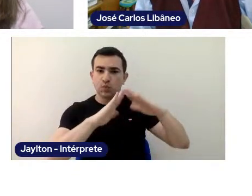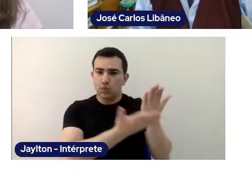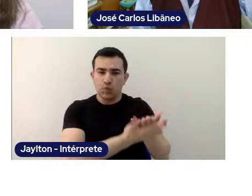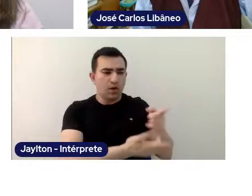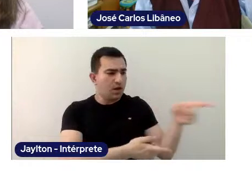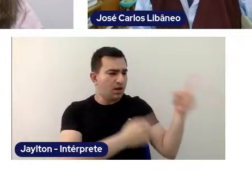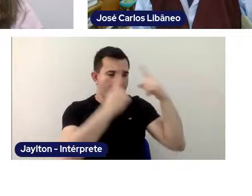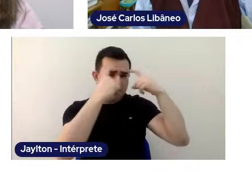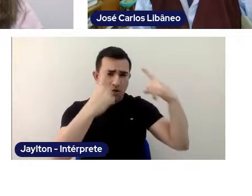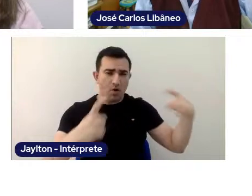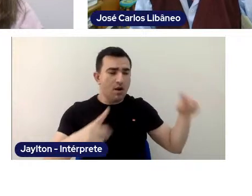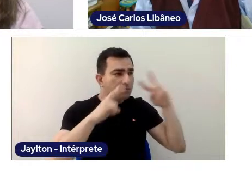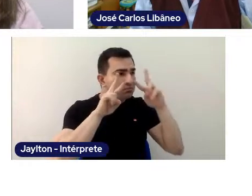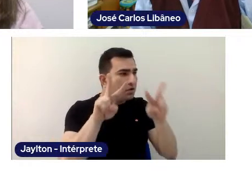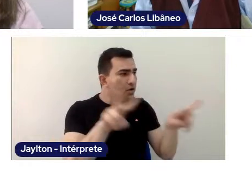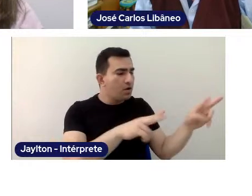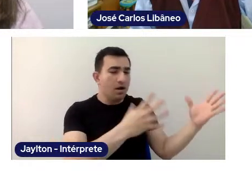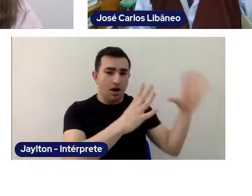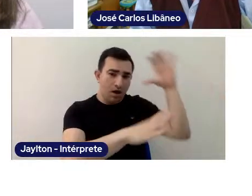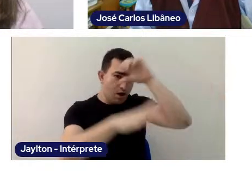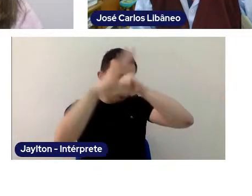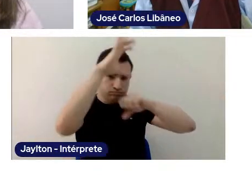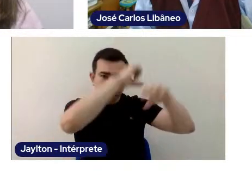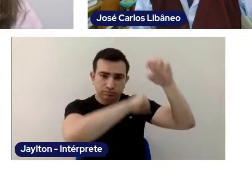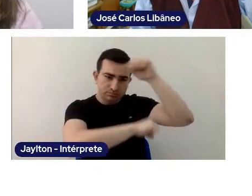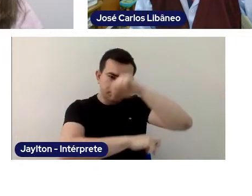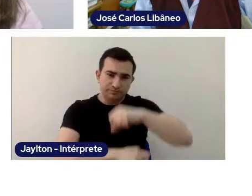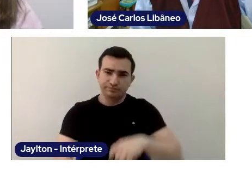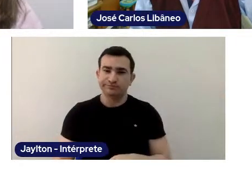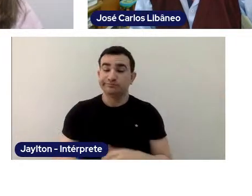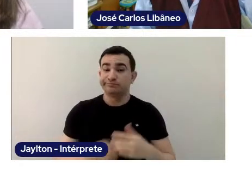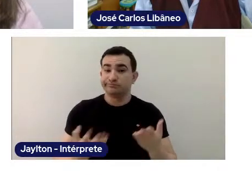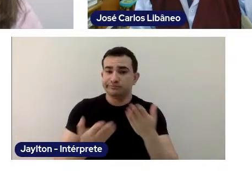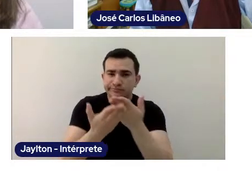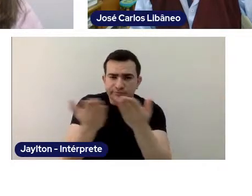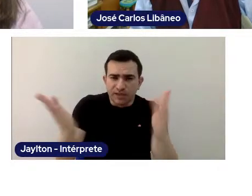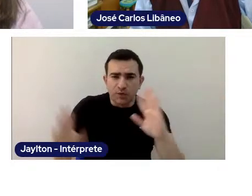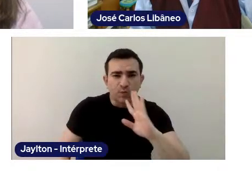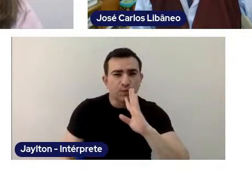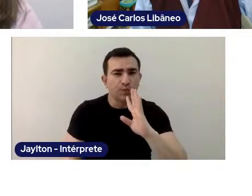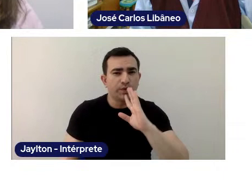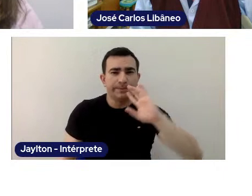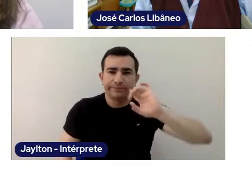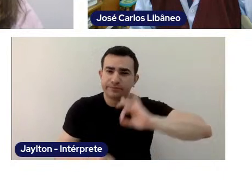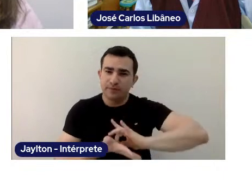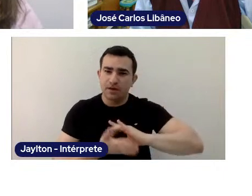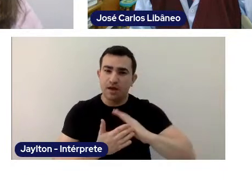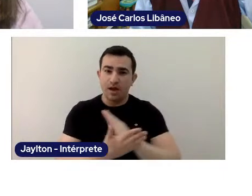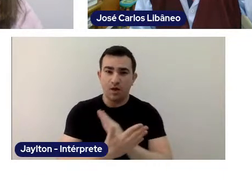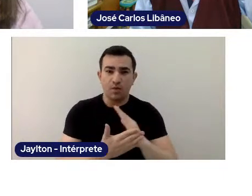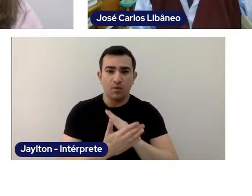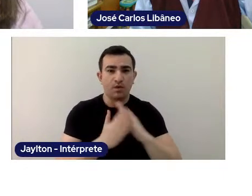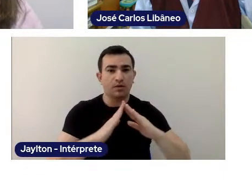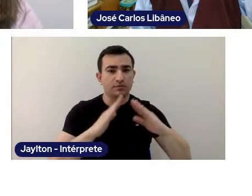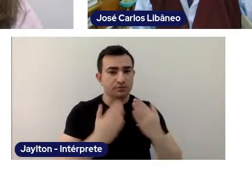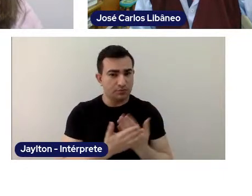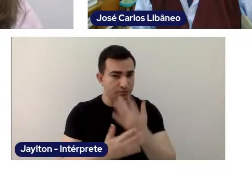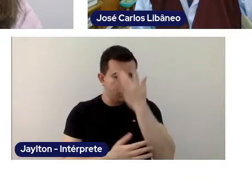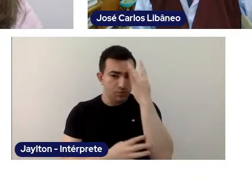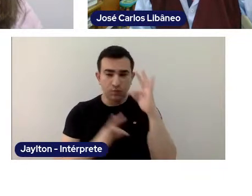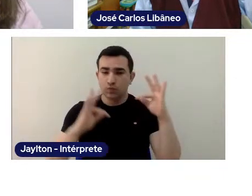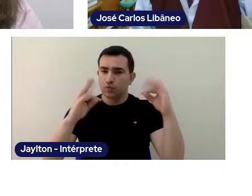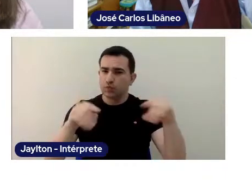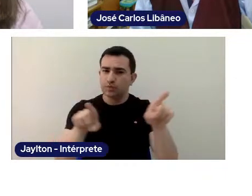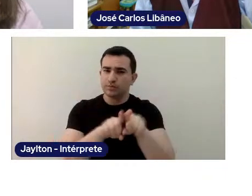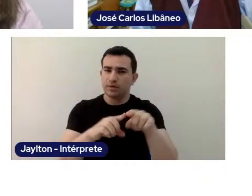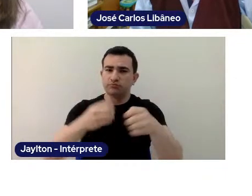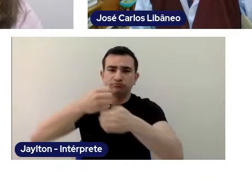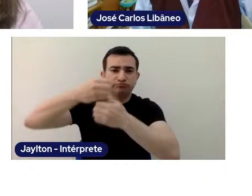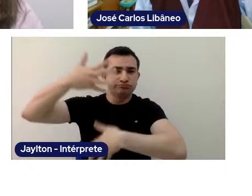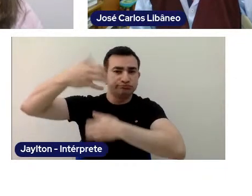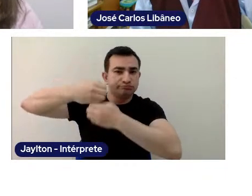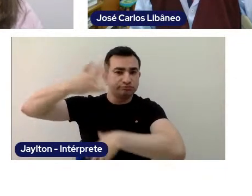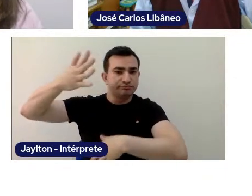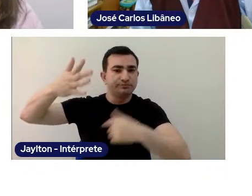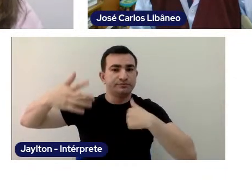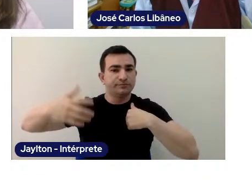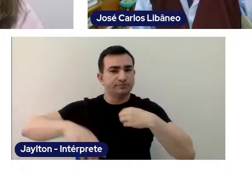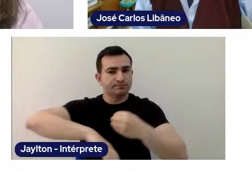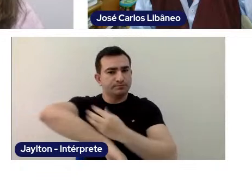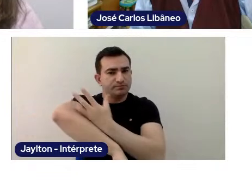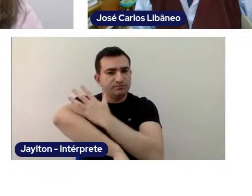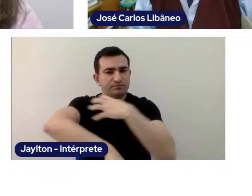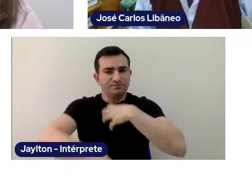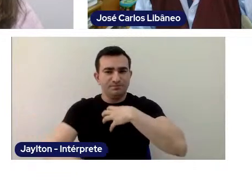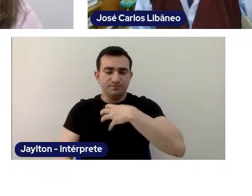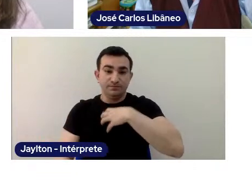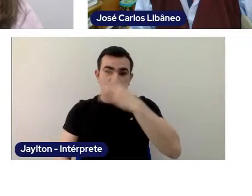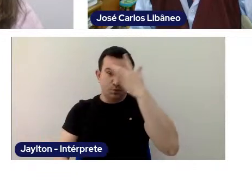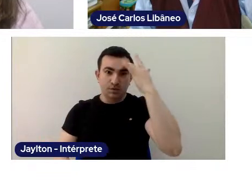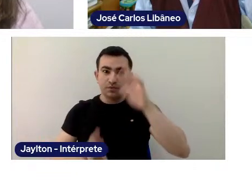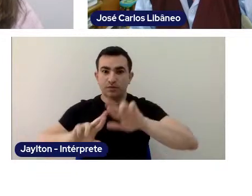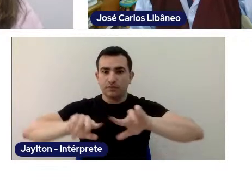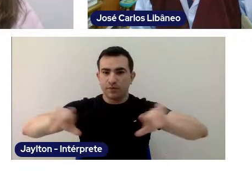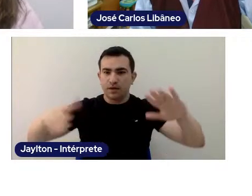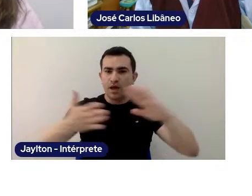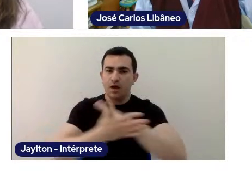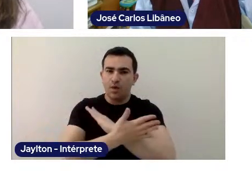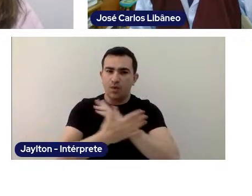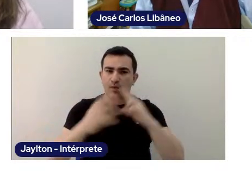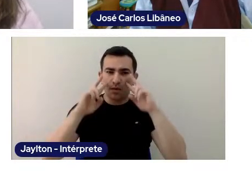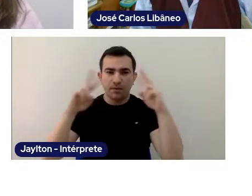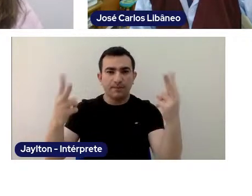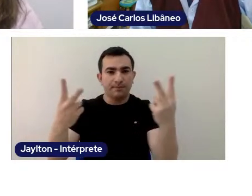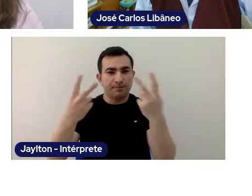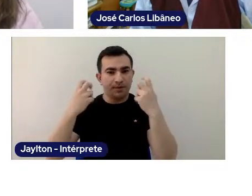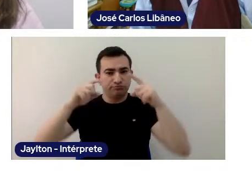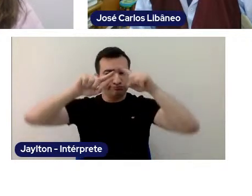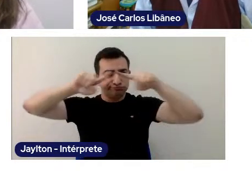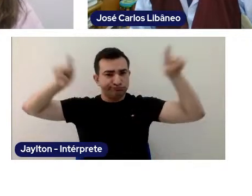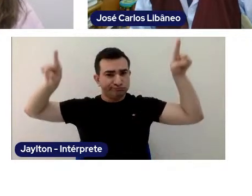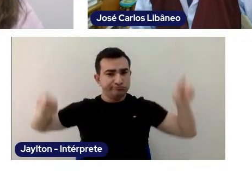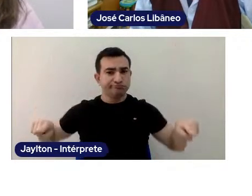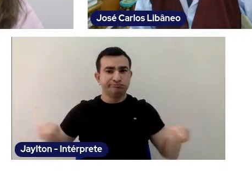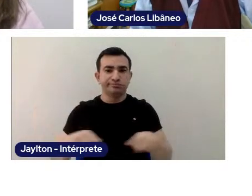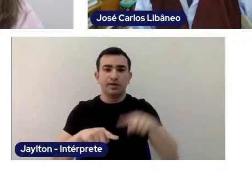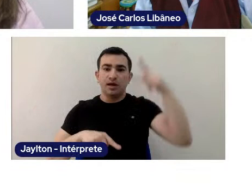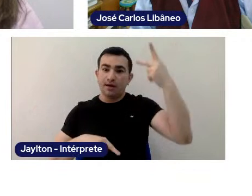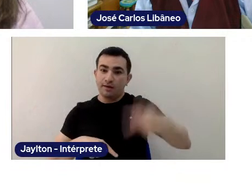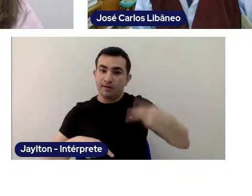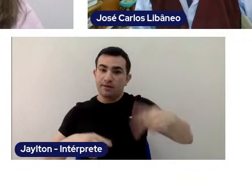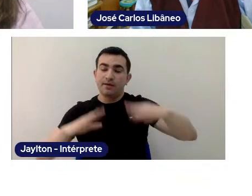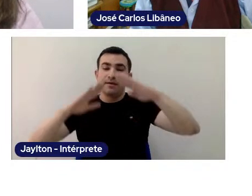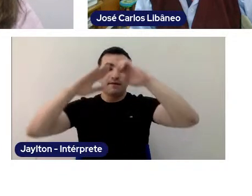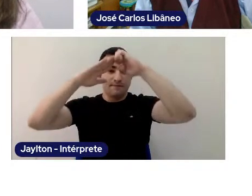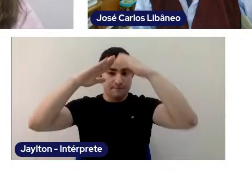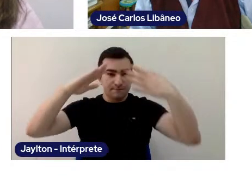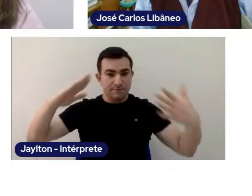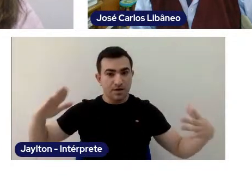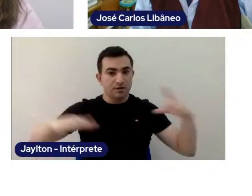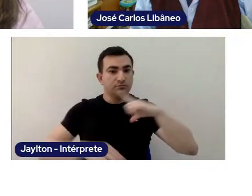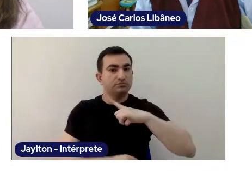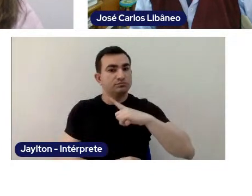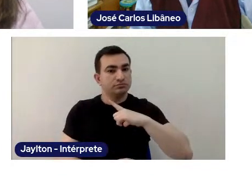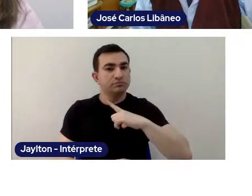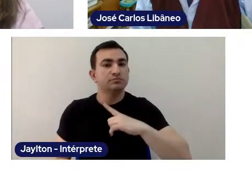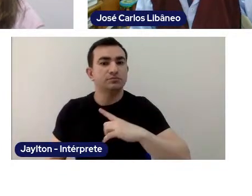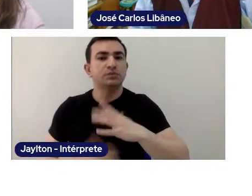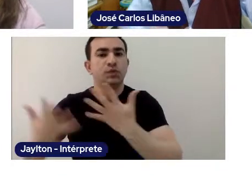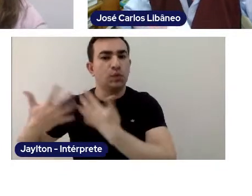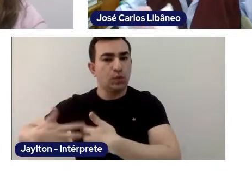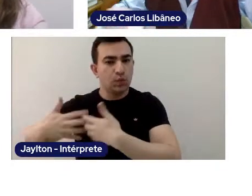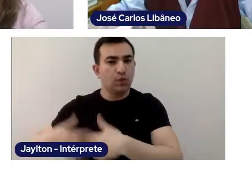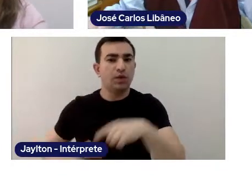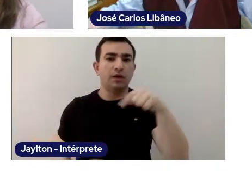Louize, Breno, Libâneo, you guys know very well what is a school. I even got emotional when Breno mentioned that a lot of people are gathered in a big screen. That means that our event here, organized by IFRN, it has meaning.